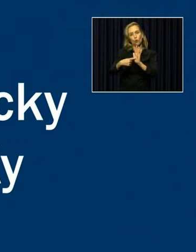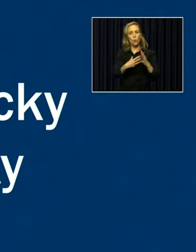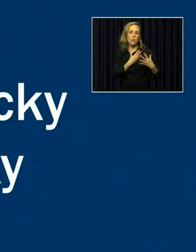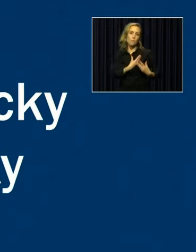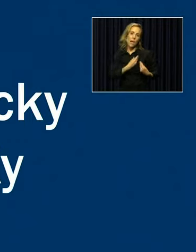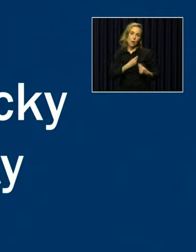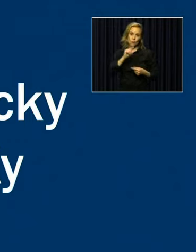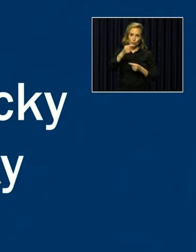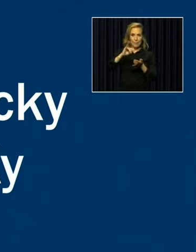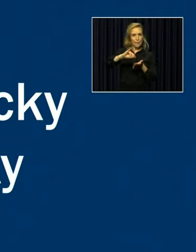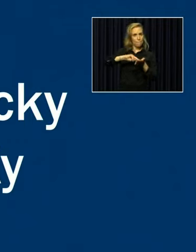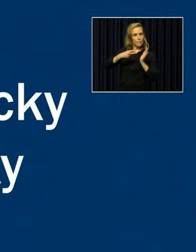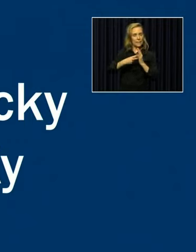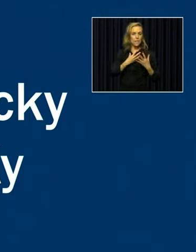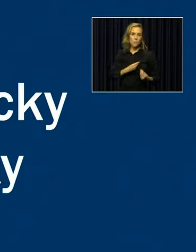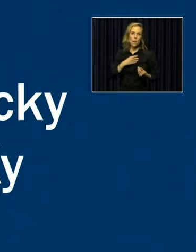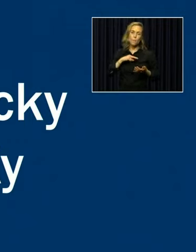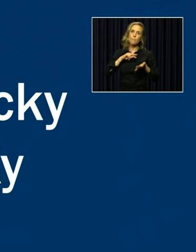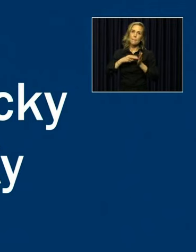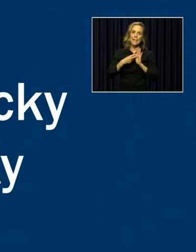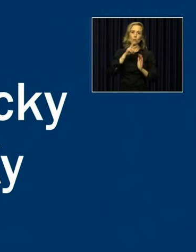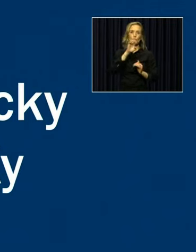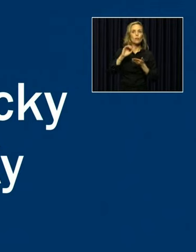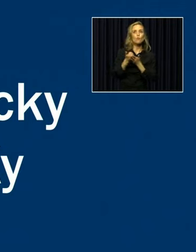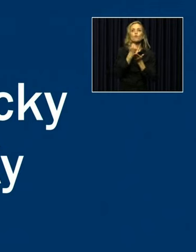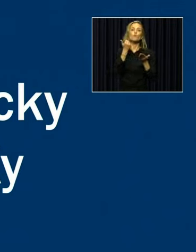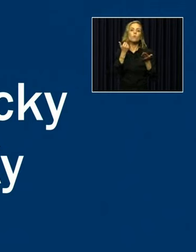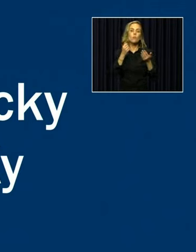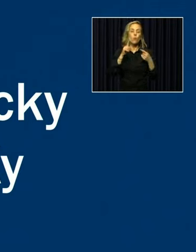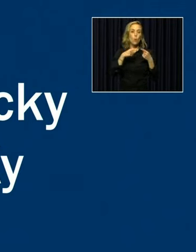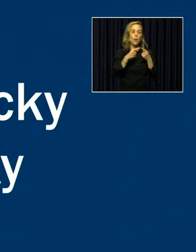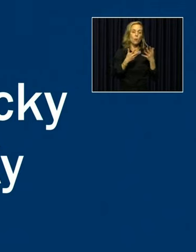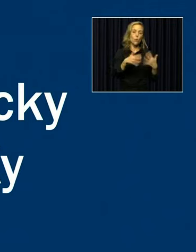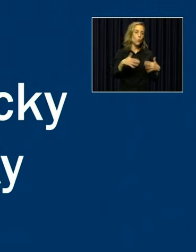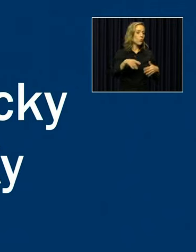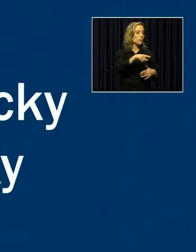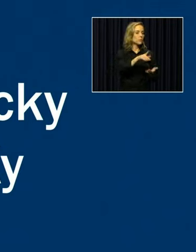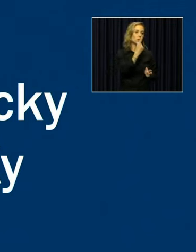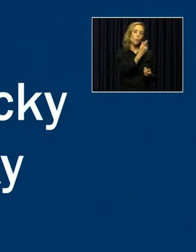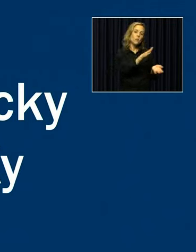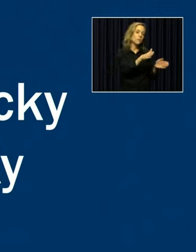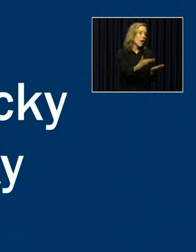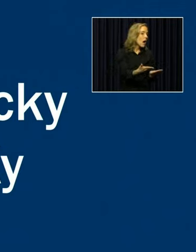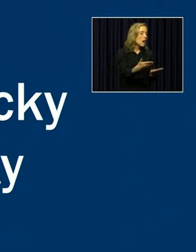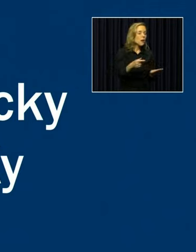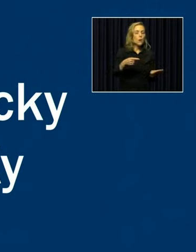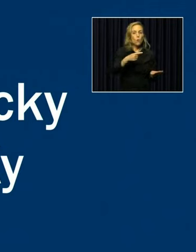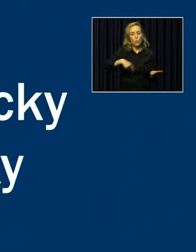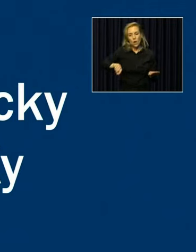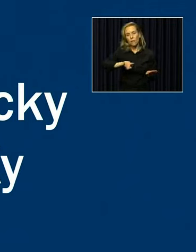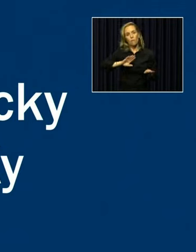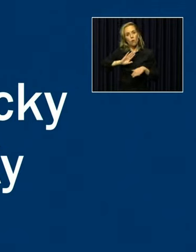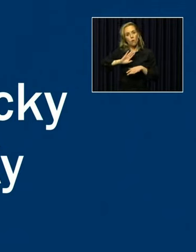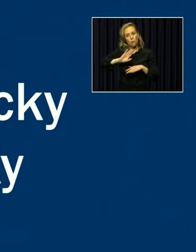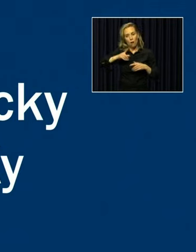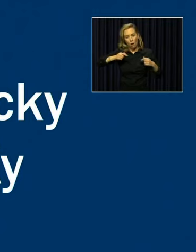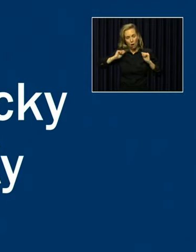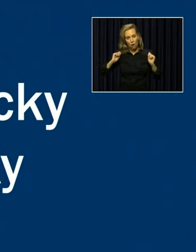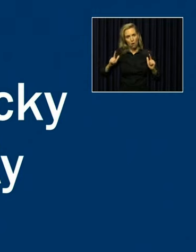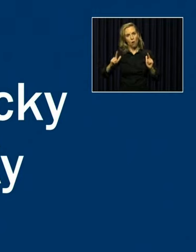NOT DOING ANY SOCIAL DISTANCING UP TO ALMOST 30,000 PEOPLE WE'D LOSE.